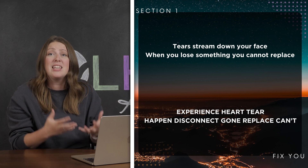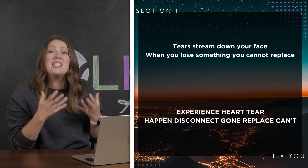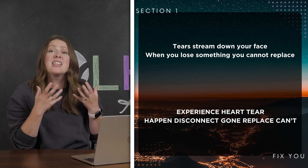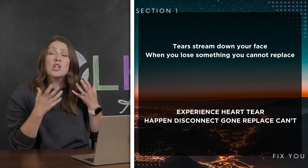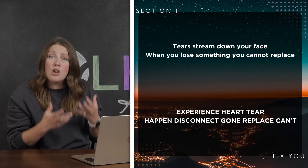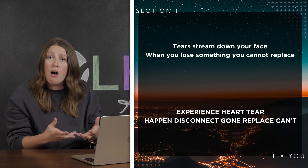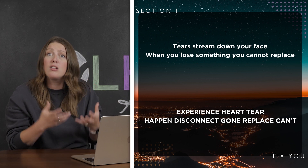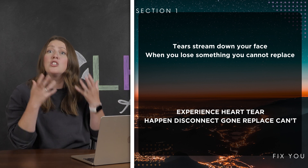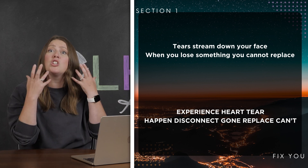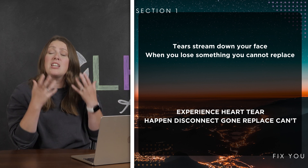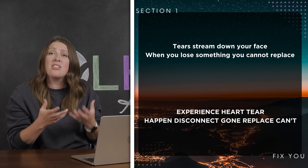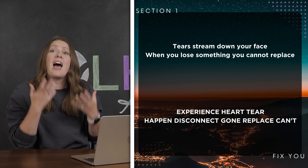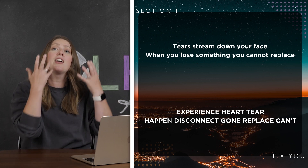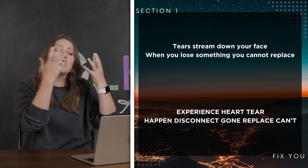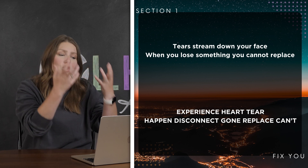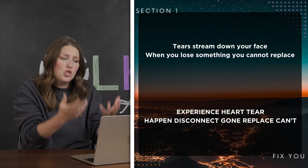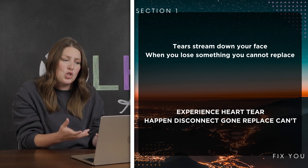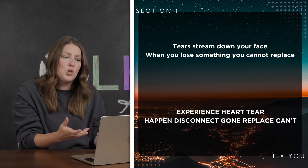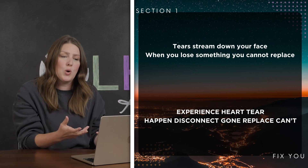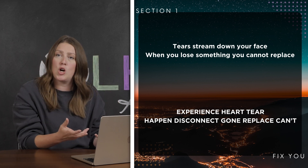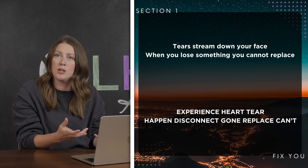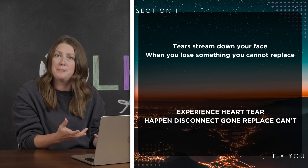He's acknowledging that to her.